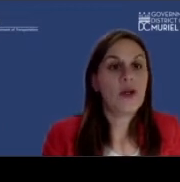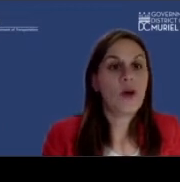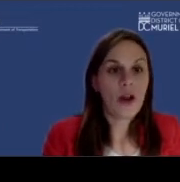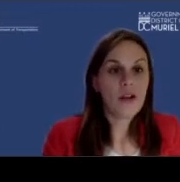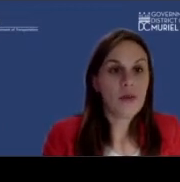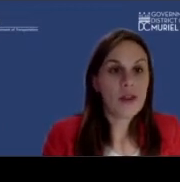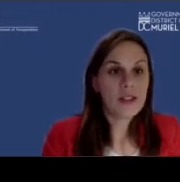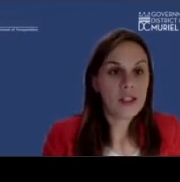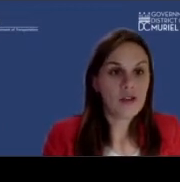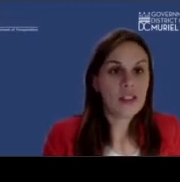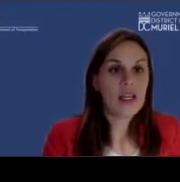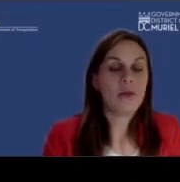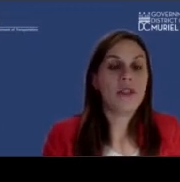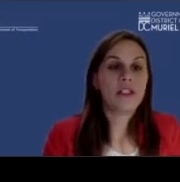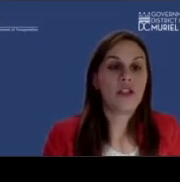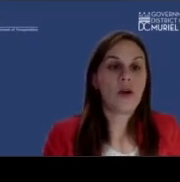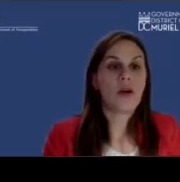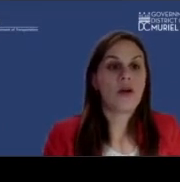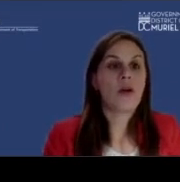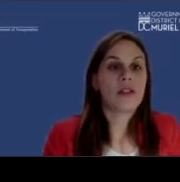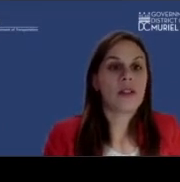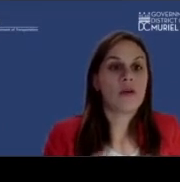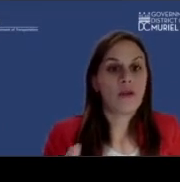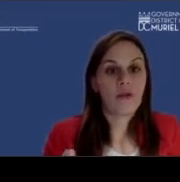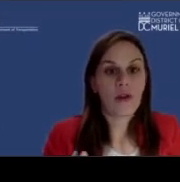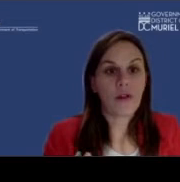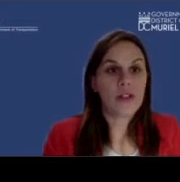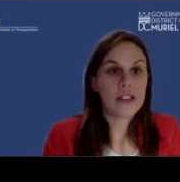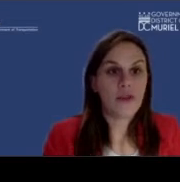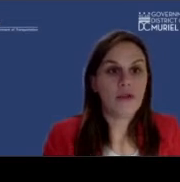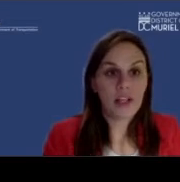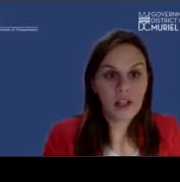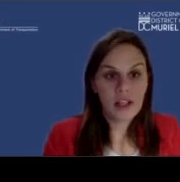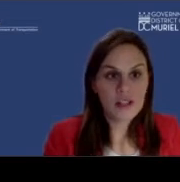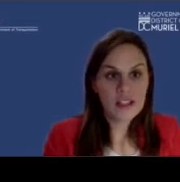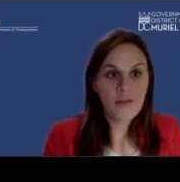to be acquired by the district and we did so in accordance with federal and district regulations